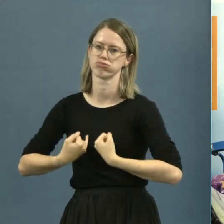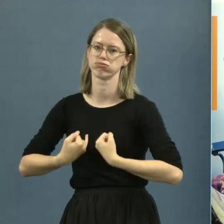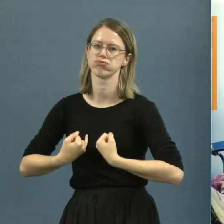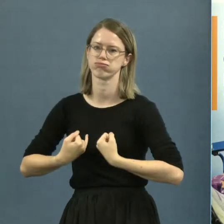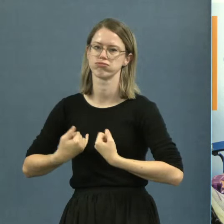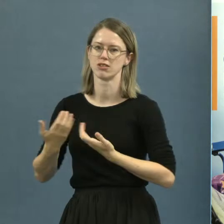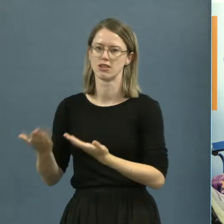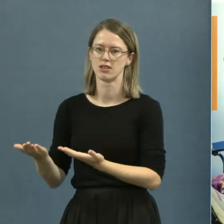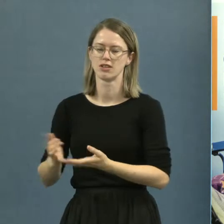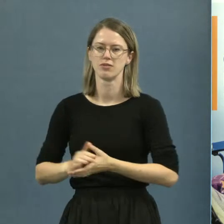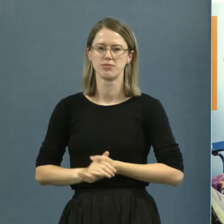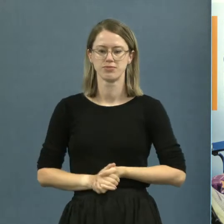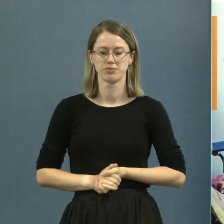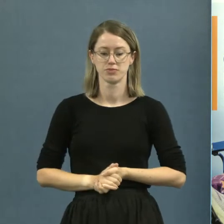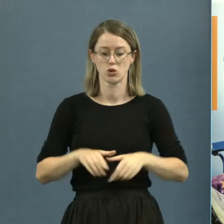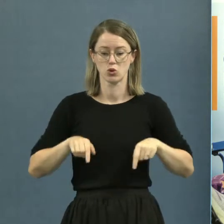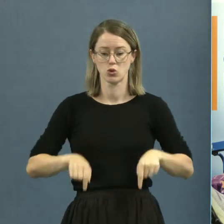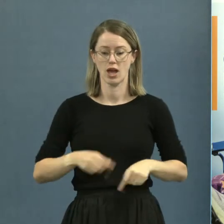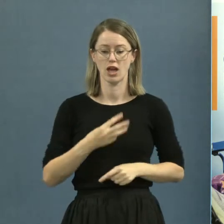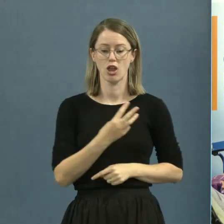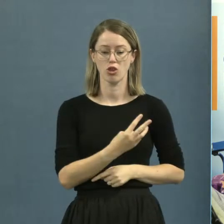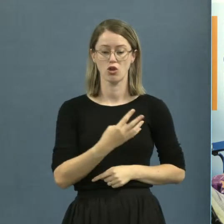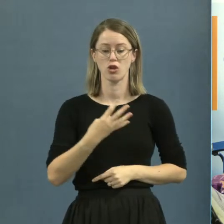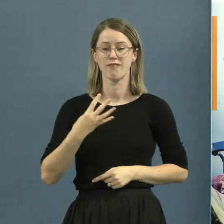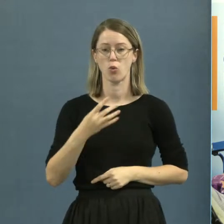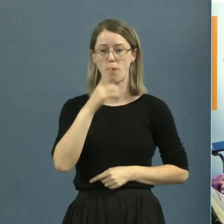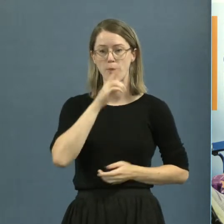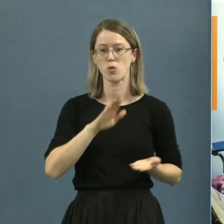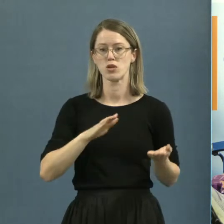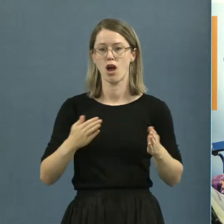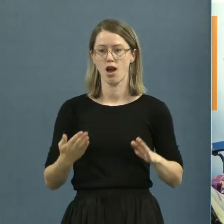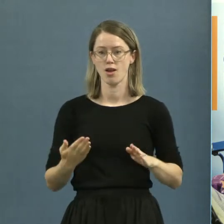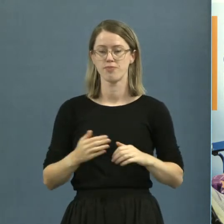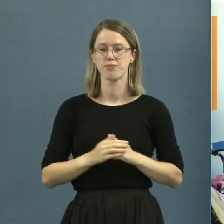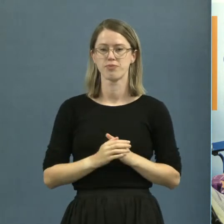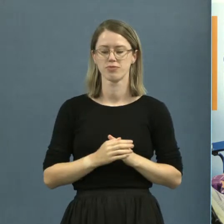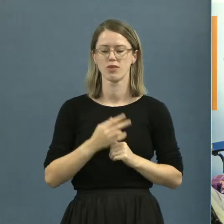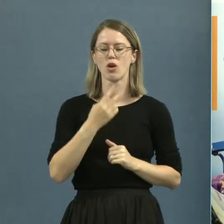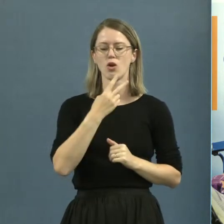risk for an infection. Of the